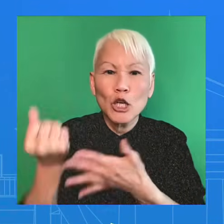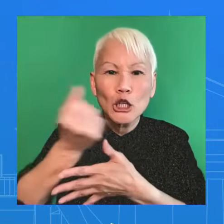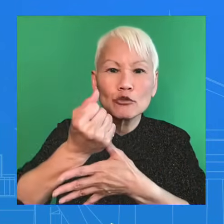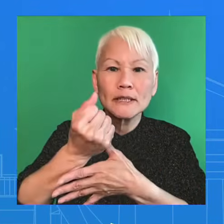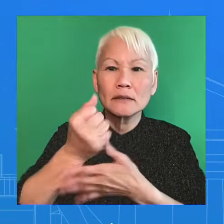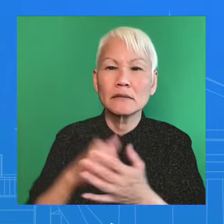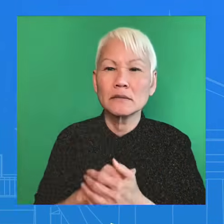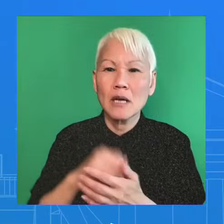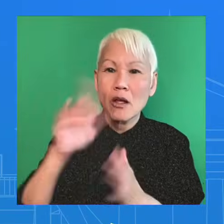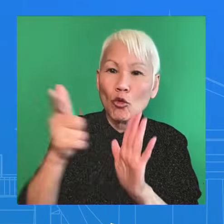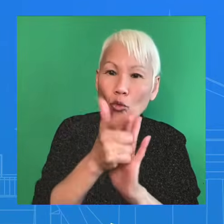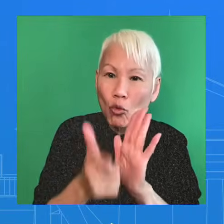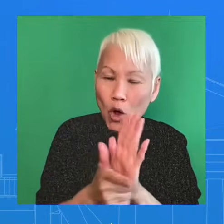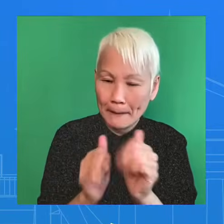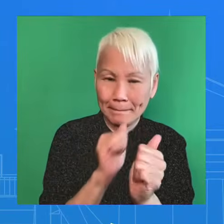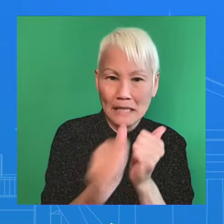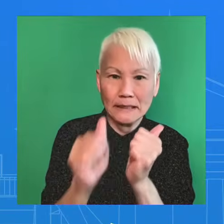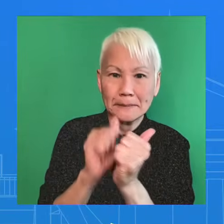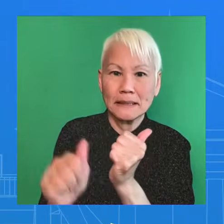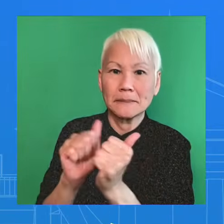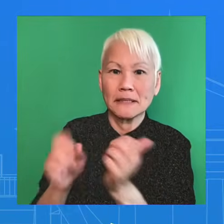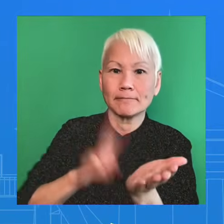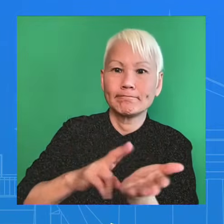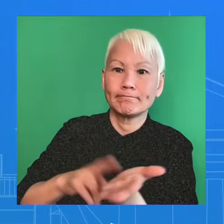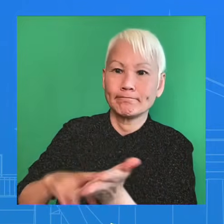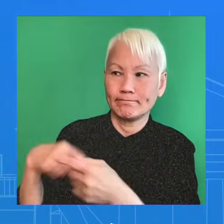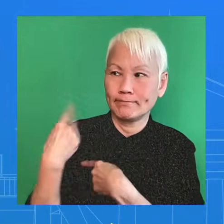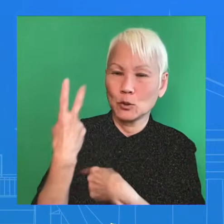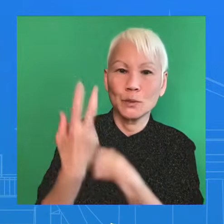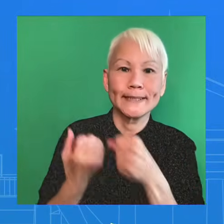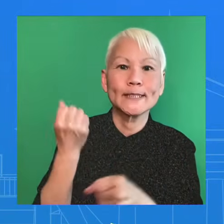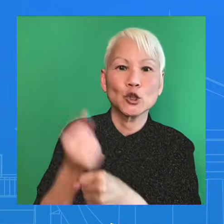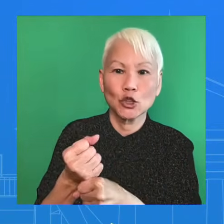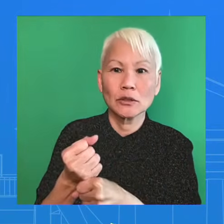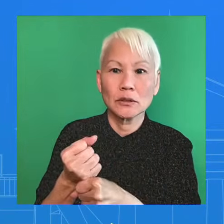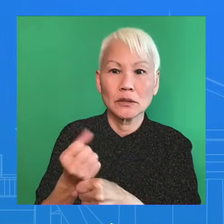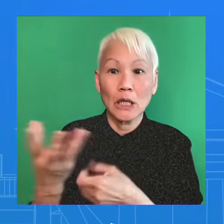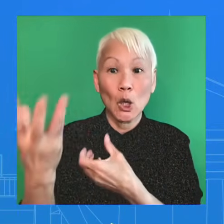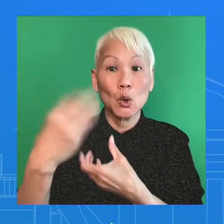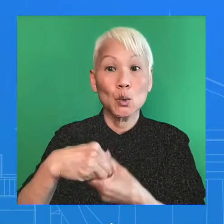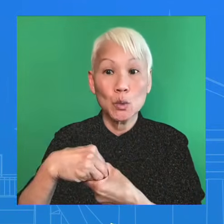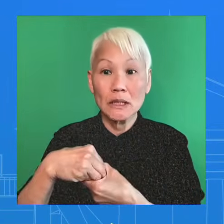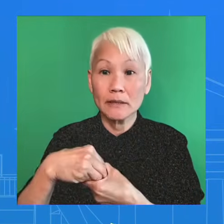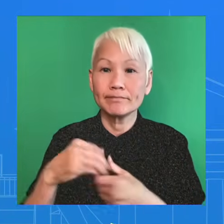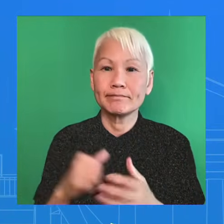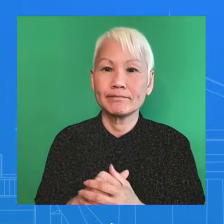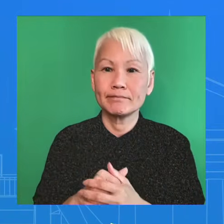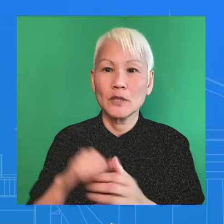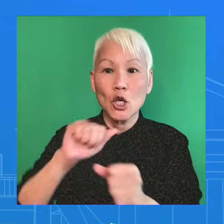So --and that's ending --including ending COVID-19 public health emergency and Title 42 at the border.